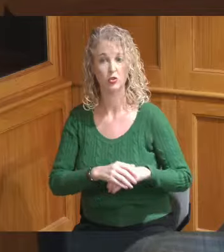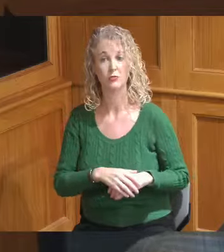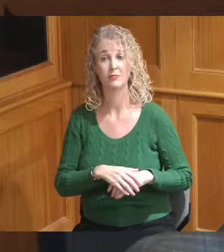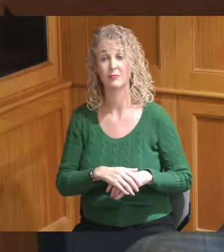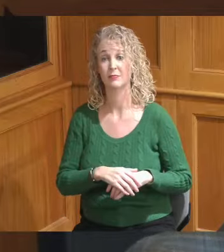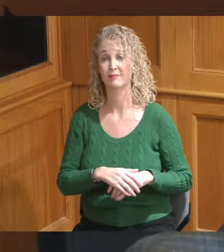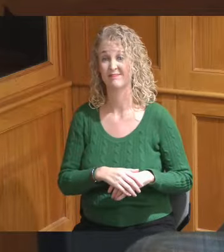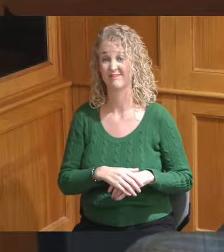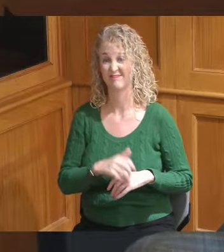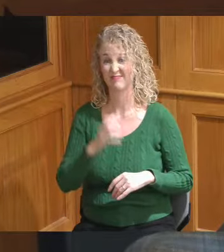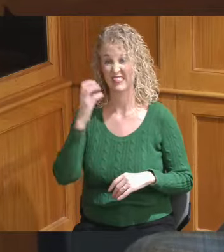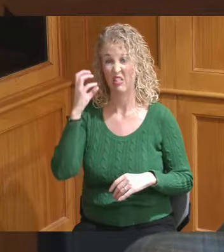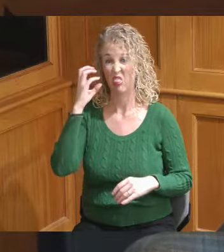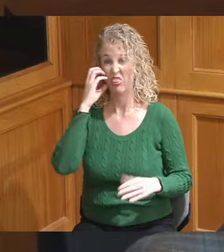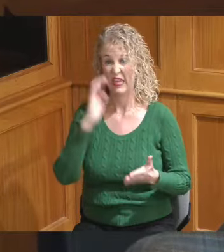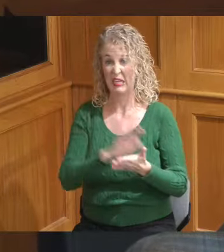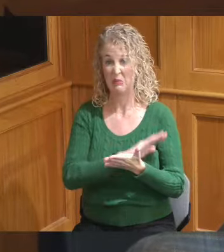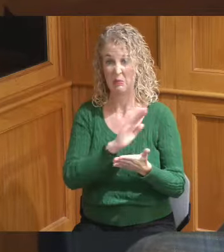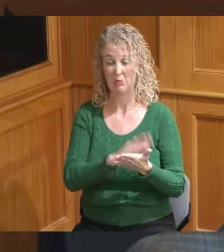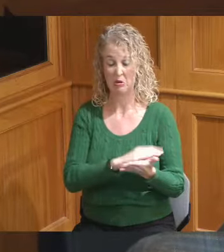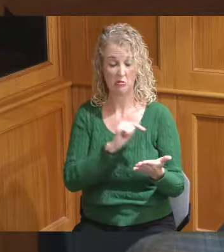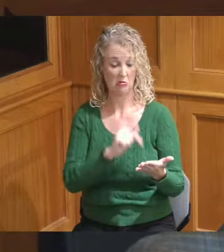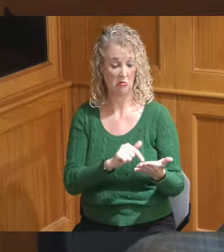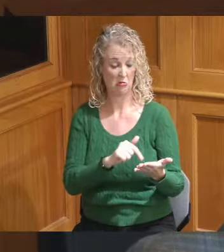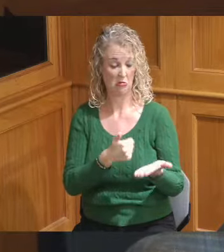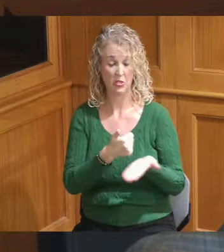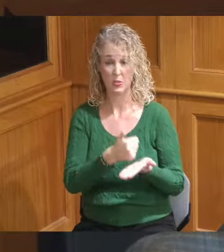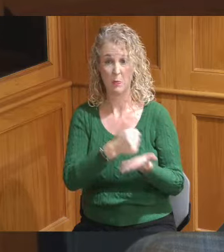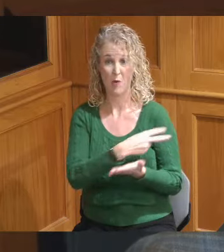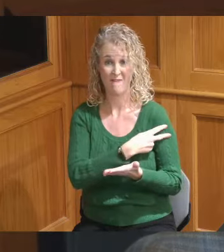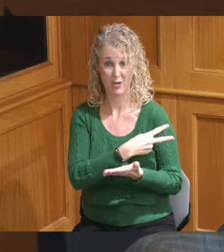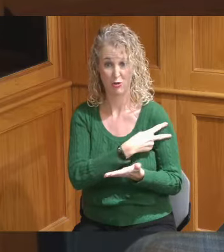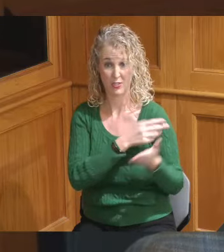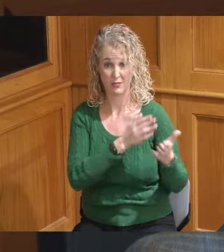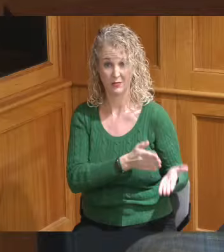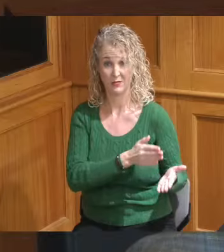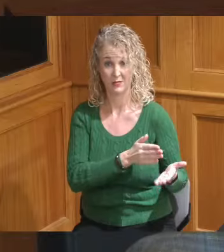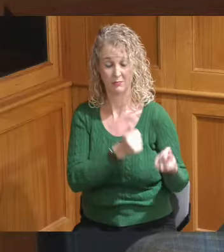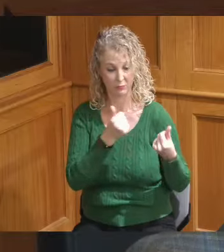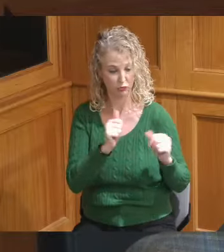binder. Is it something for the veteran that just came home or is home and trying to make it done